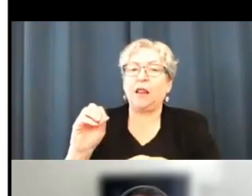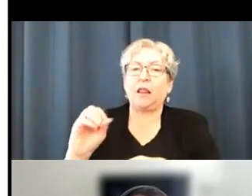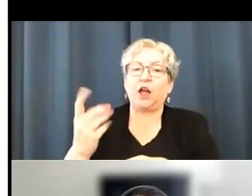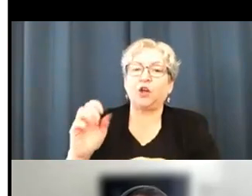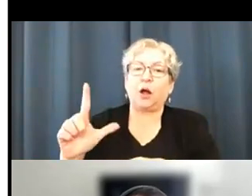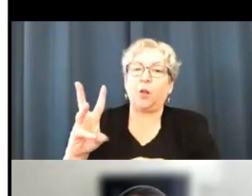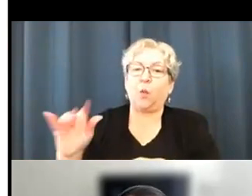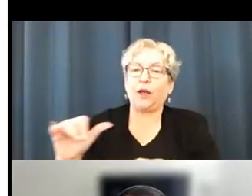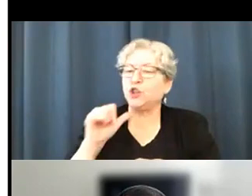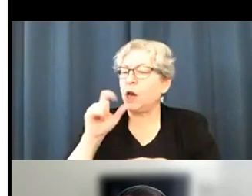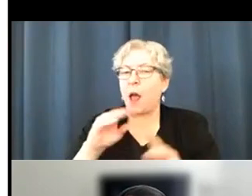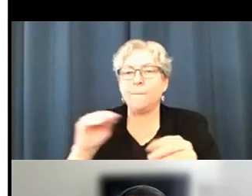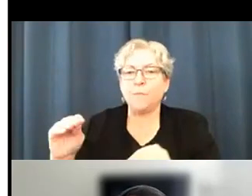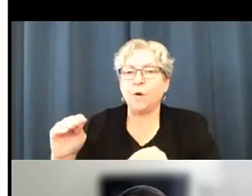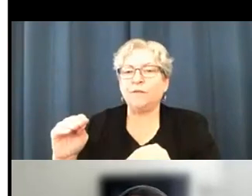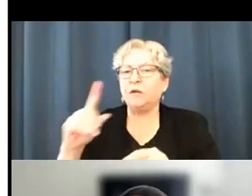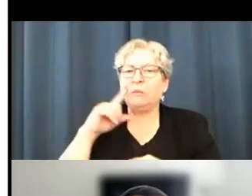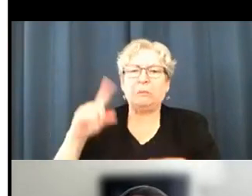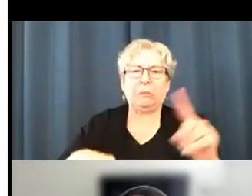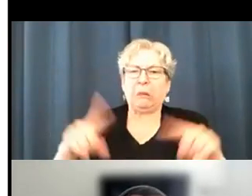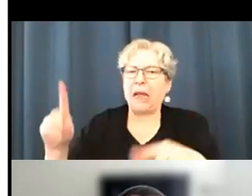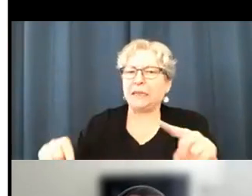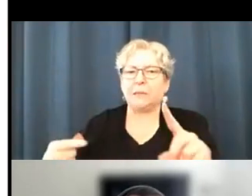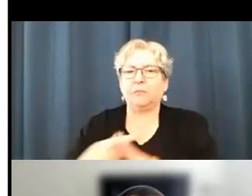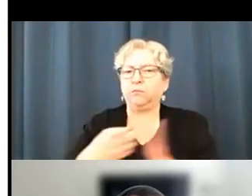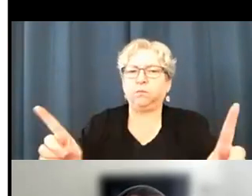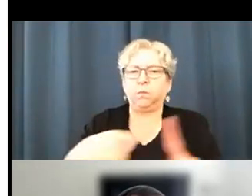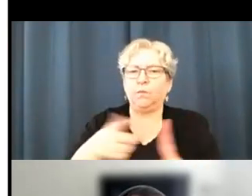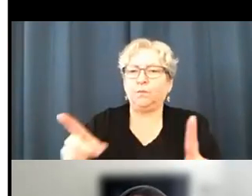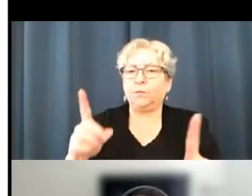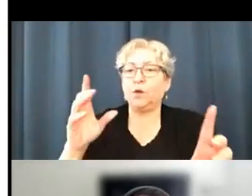It should not move in a random place as such. You're navigating at the top of the page